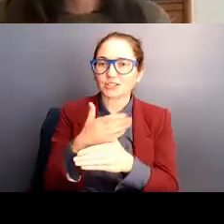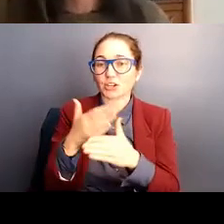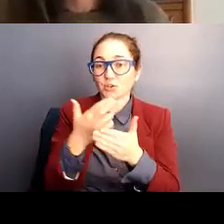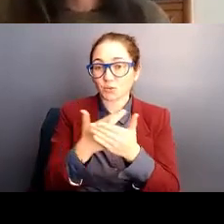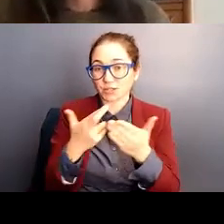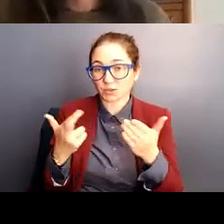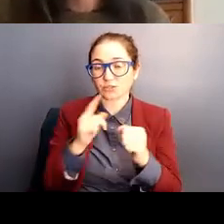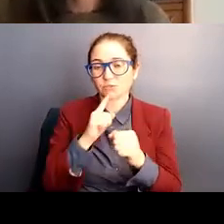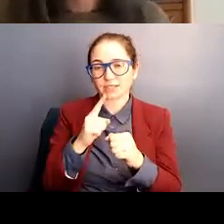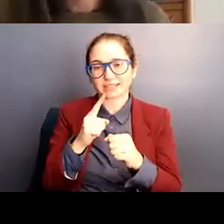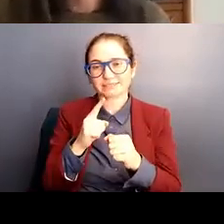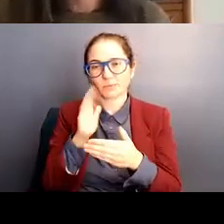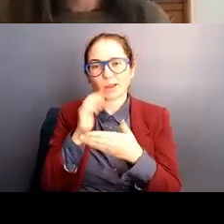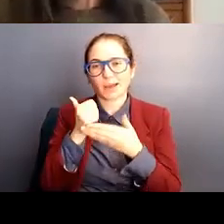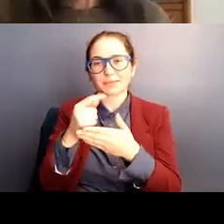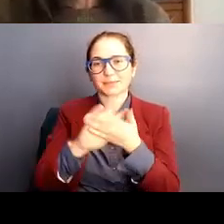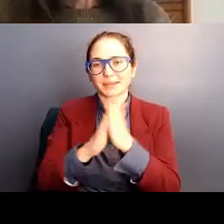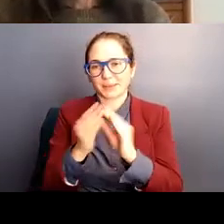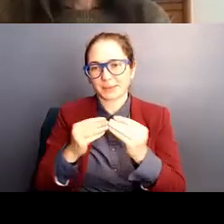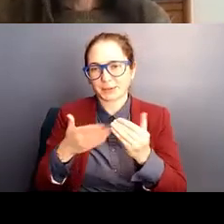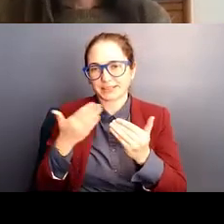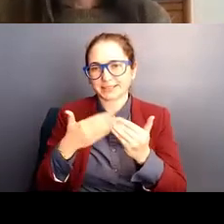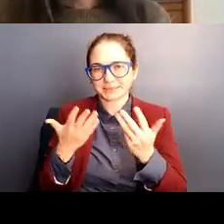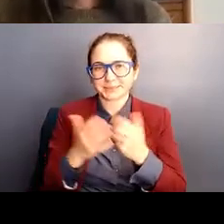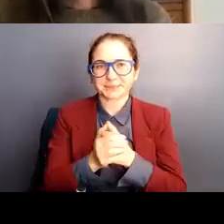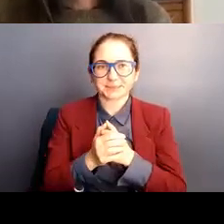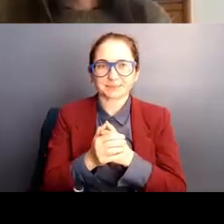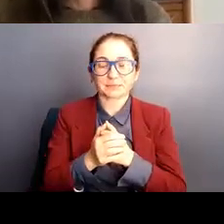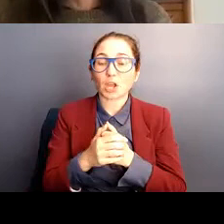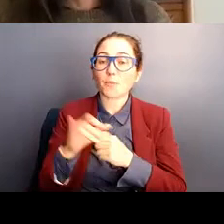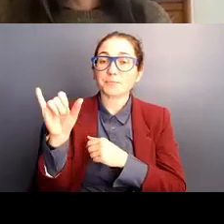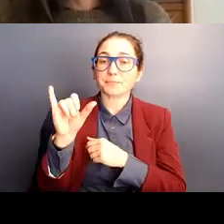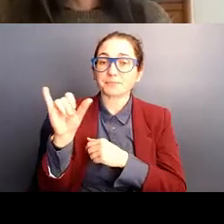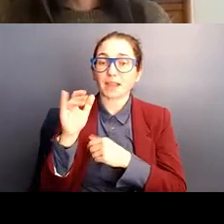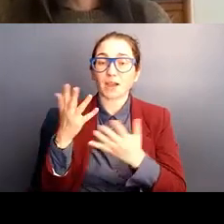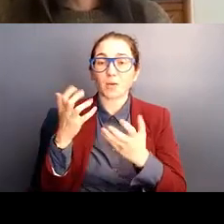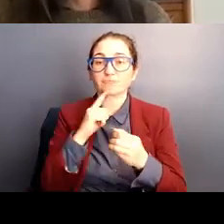this a lot, a lot easier. I also want to do a shout out. We have a program